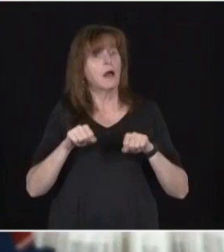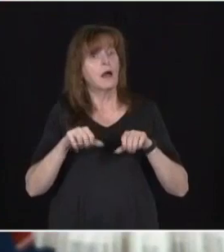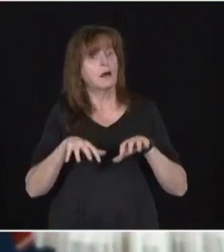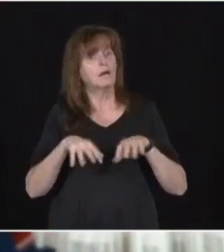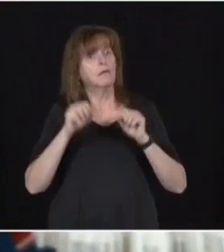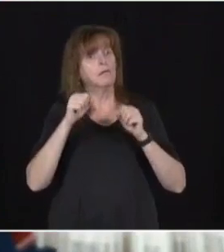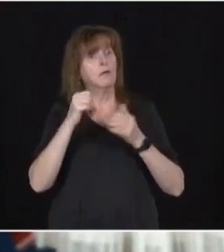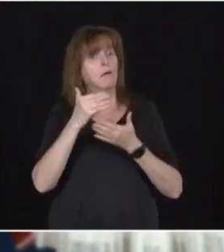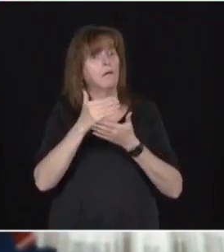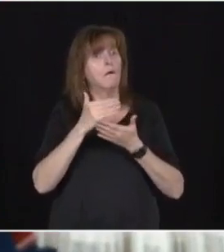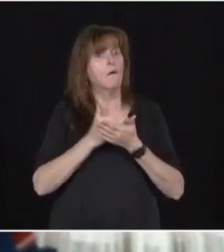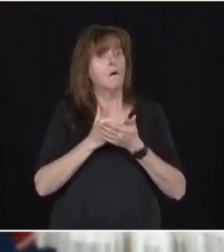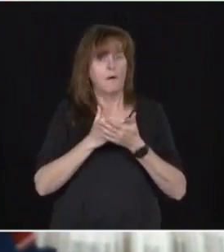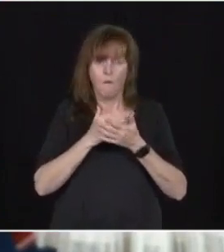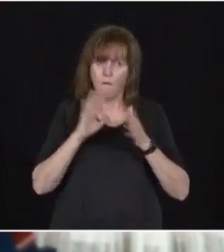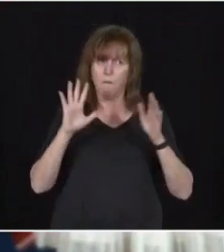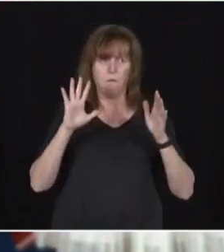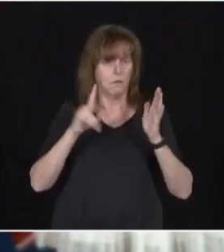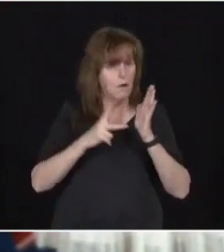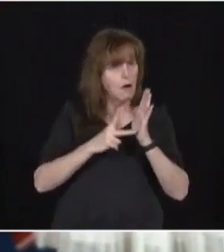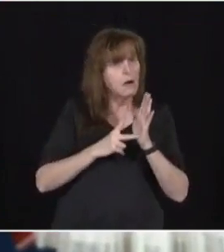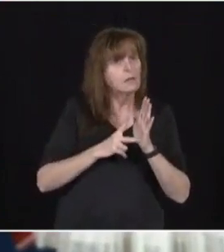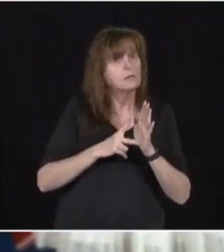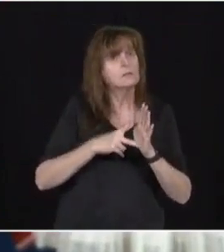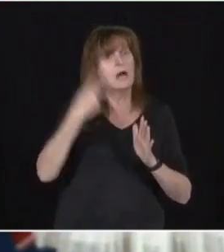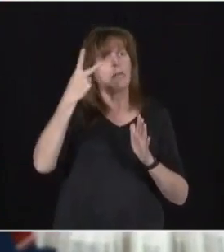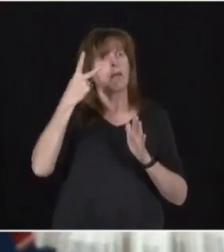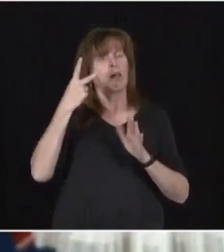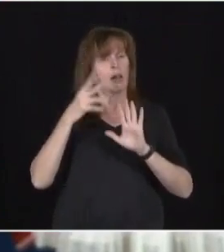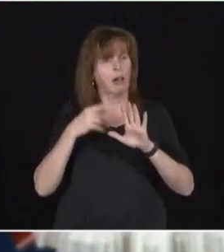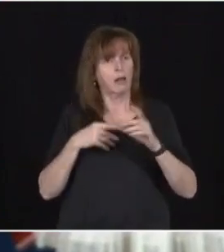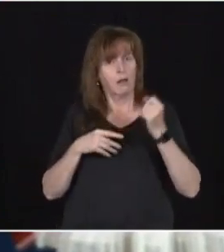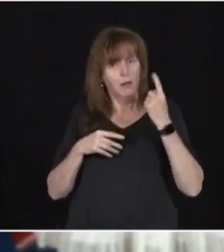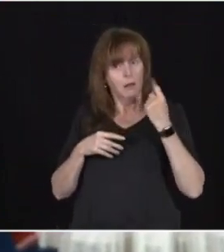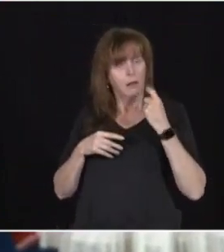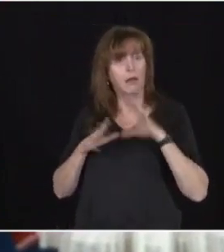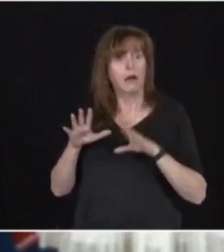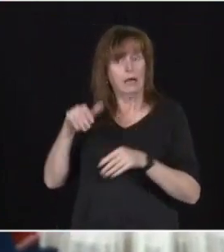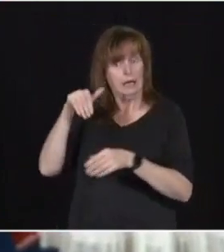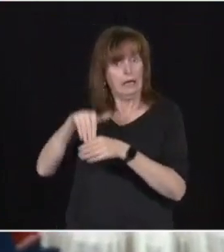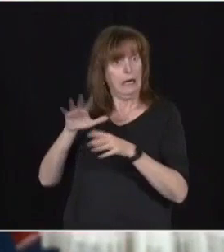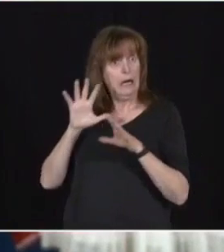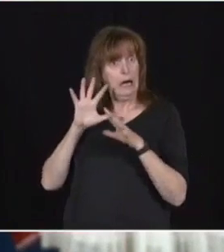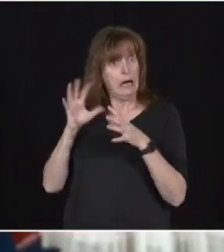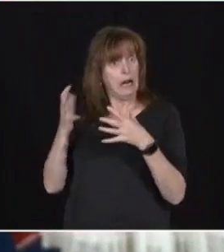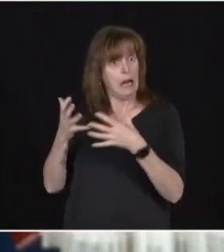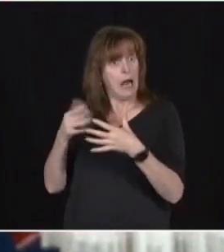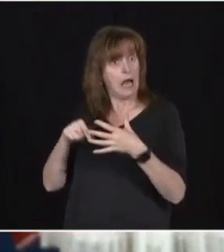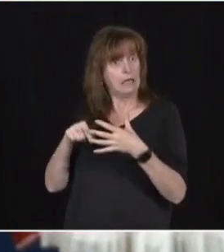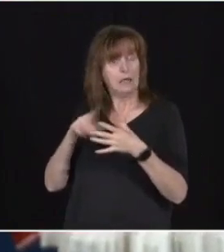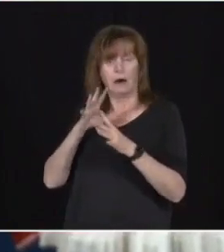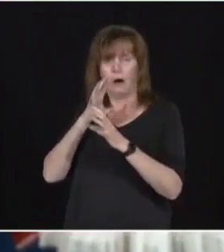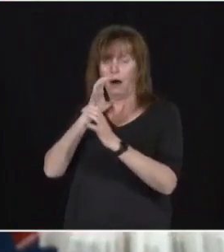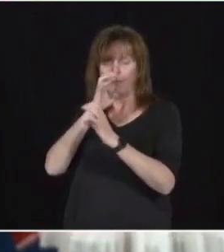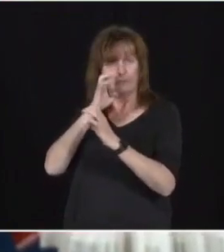It will be based on in class instruction for those that may not